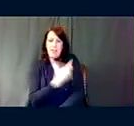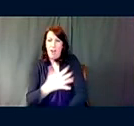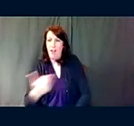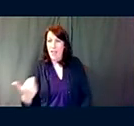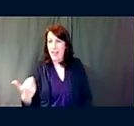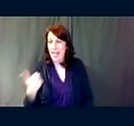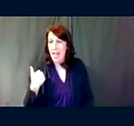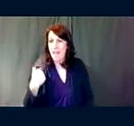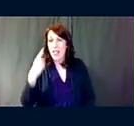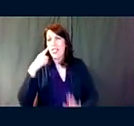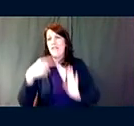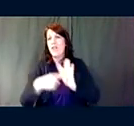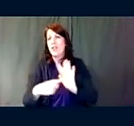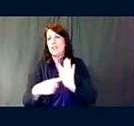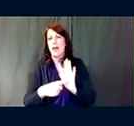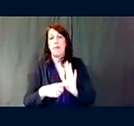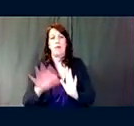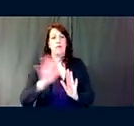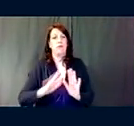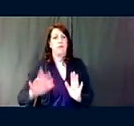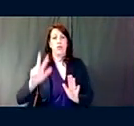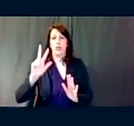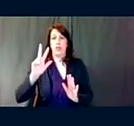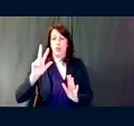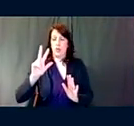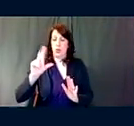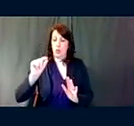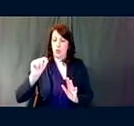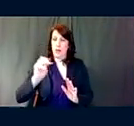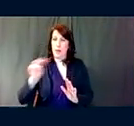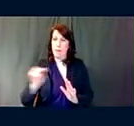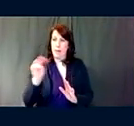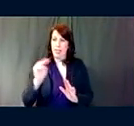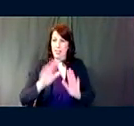HAPPENING YEAR OVER YEAR OVER YEAR. THE VACCINATIONS WE HAVE, FOR EXAMPLE 20 MILLION CHILDREN